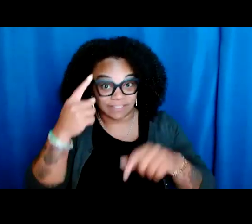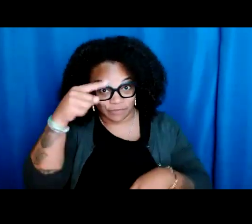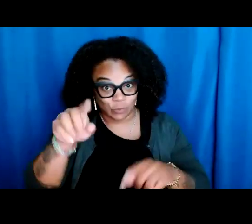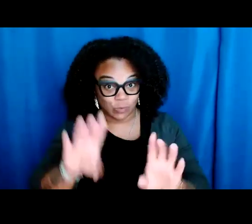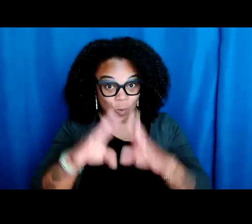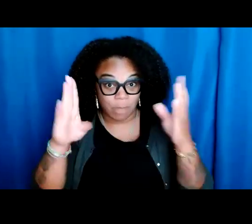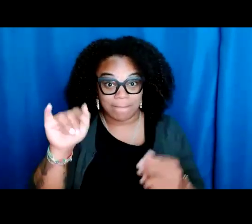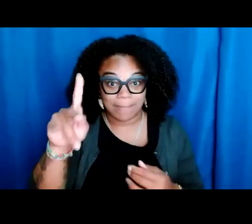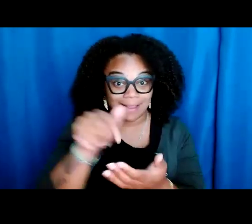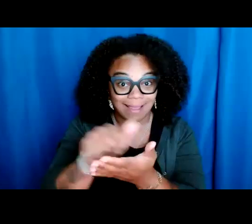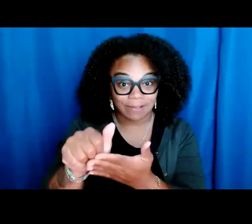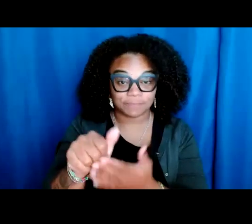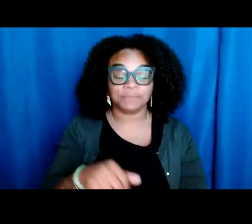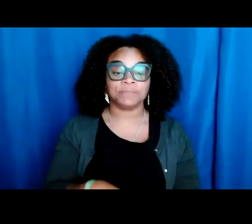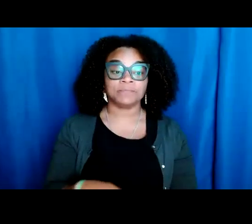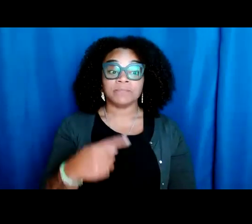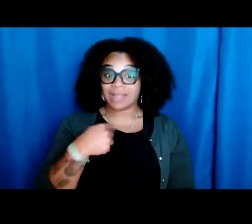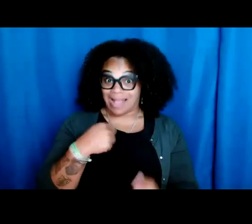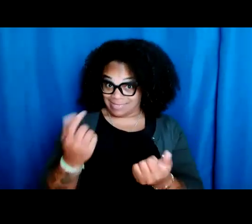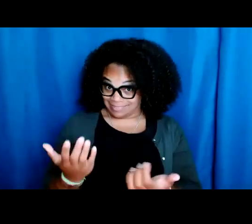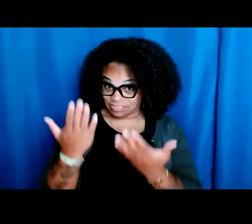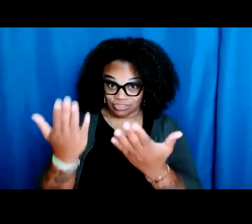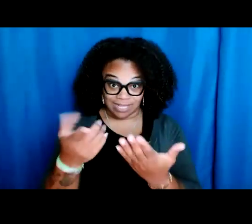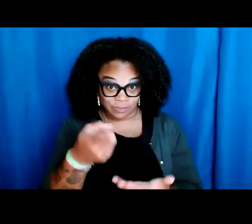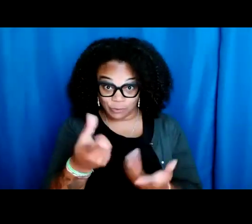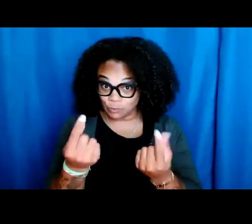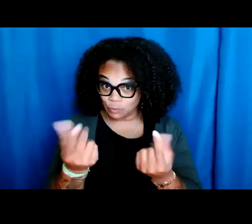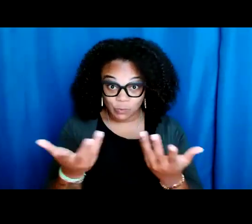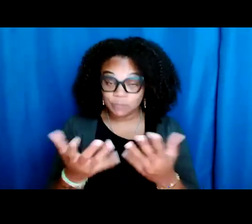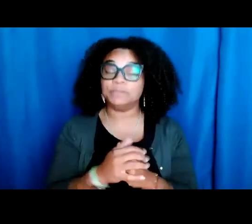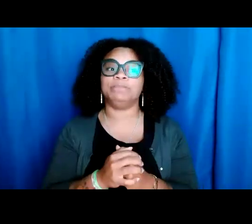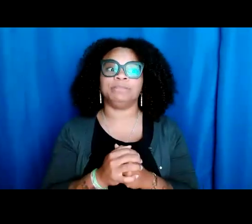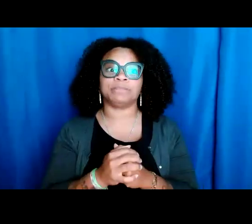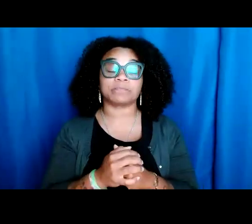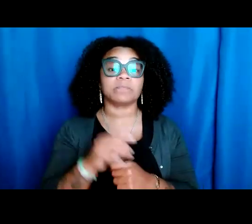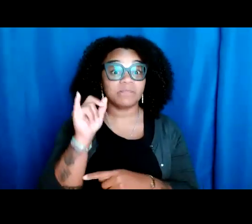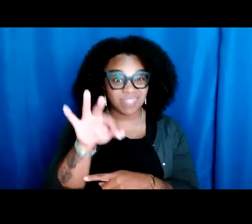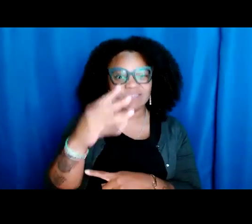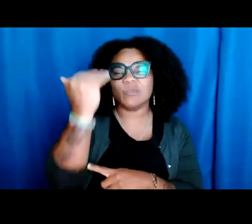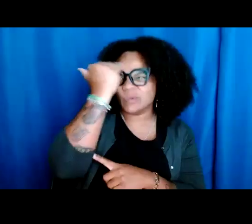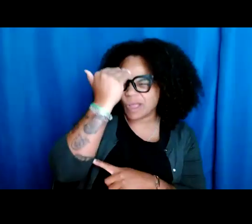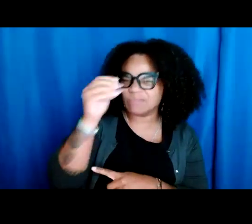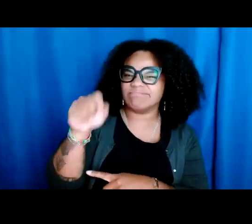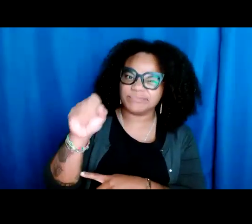So, what I suggest you do is, if you know you are going to open up a business account,